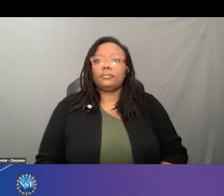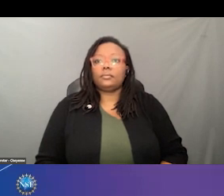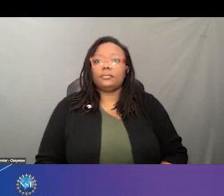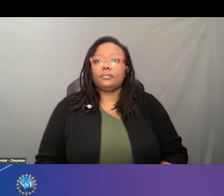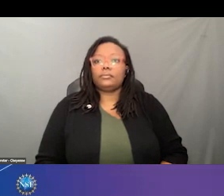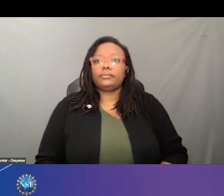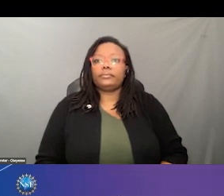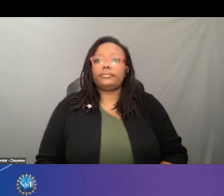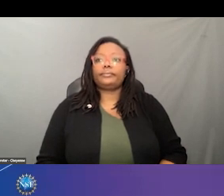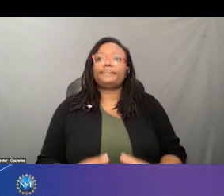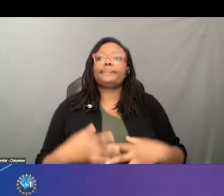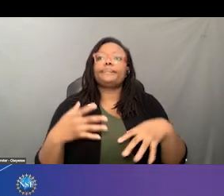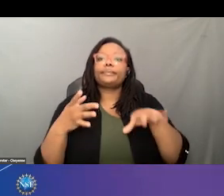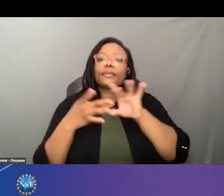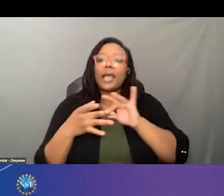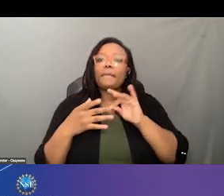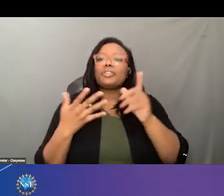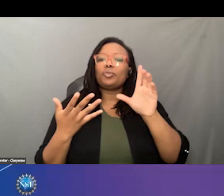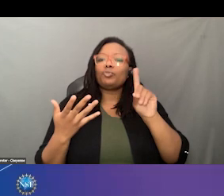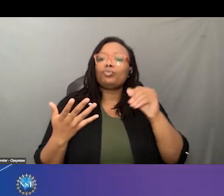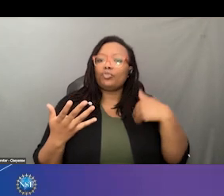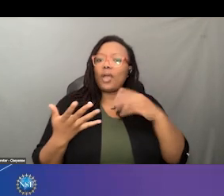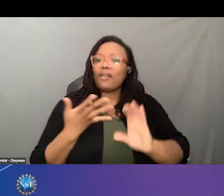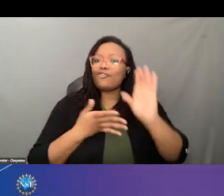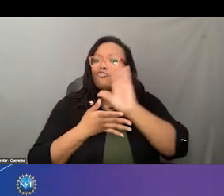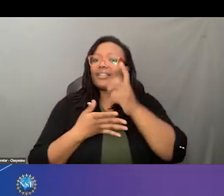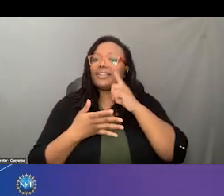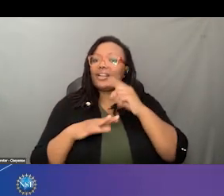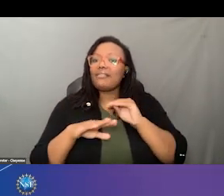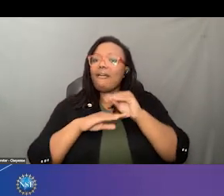I mentioned earlier there's some criteria affecting, you know,